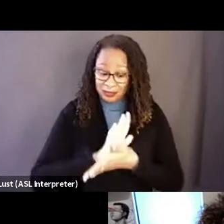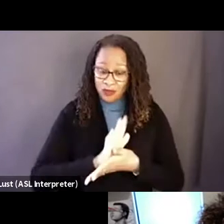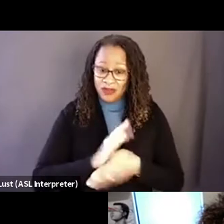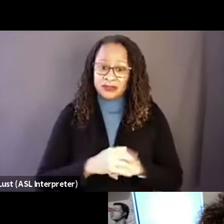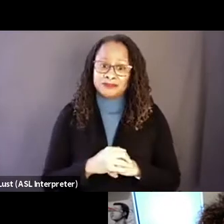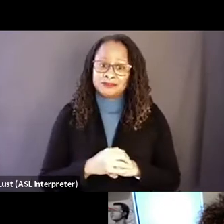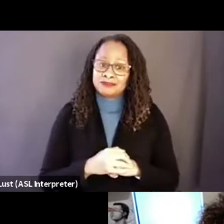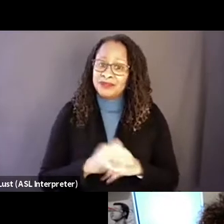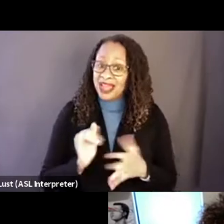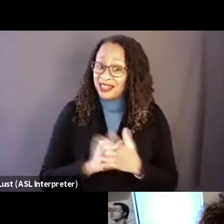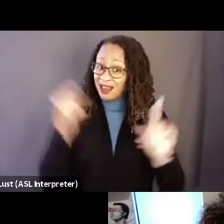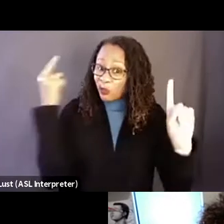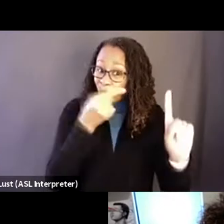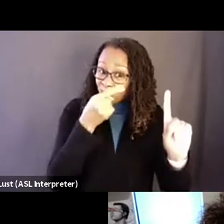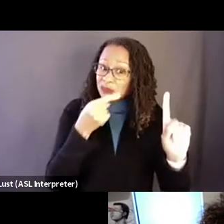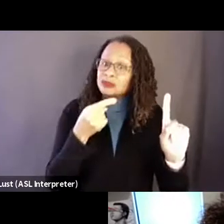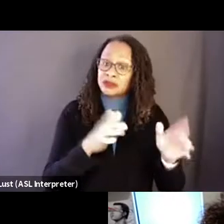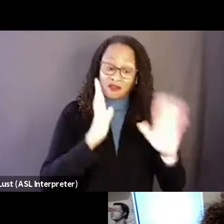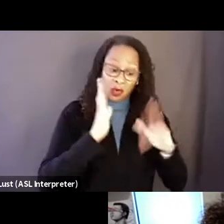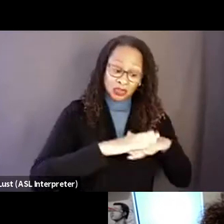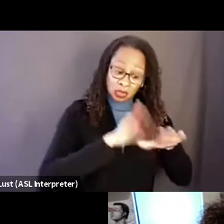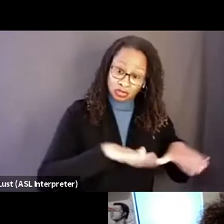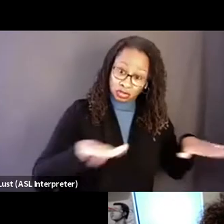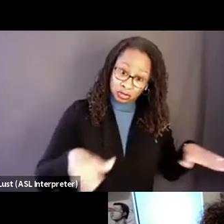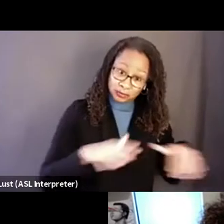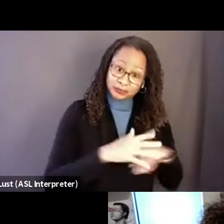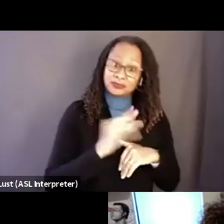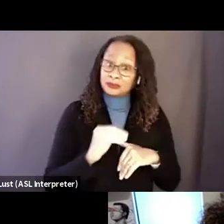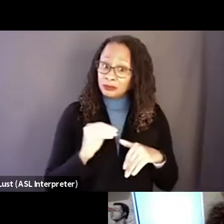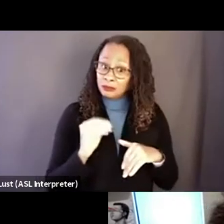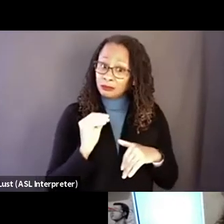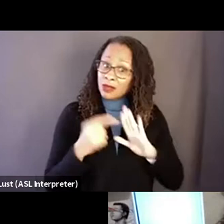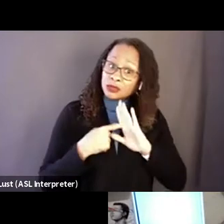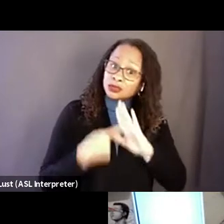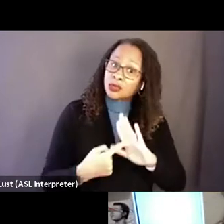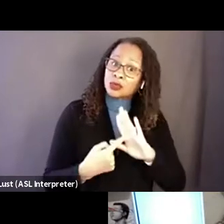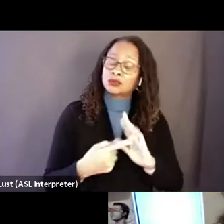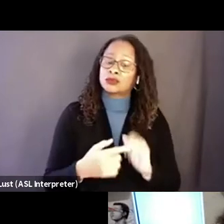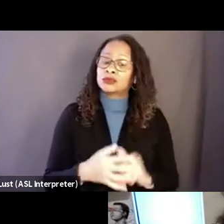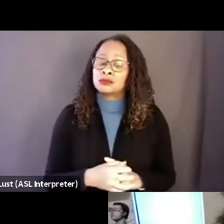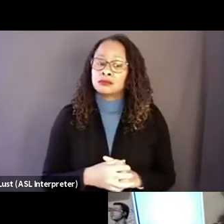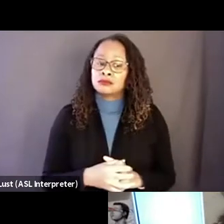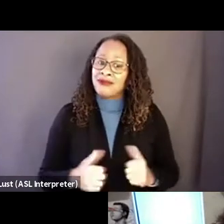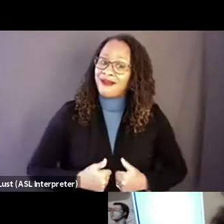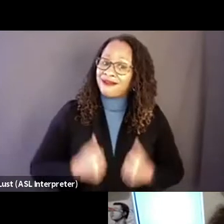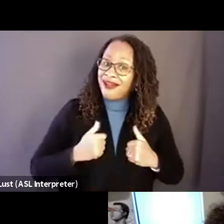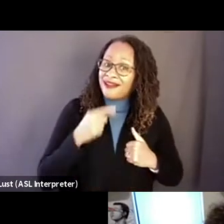is that what you intended to focus kind of on the children and show the lives of the children and the parents,